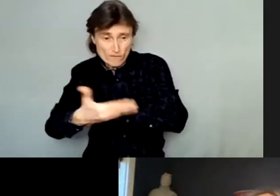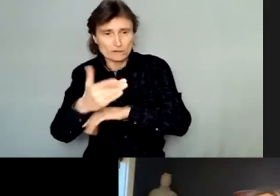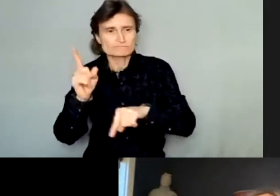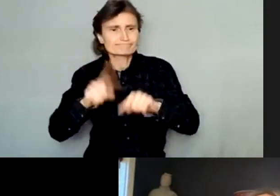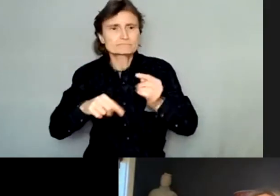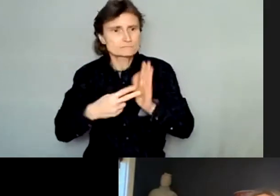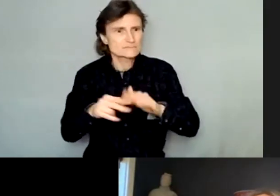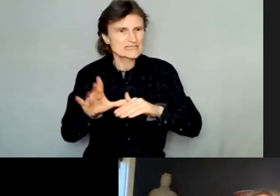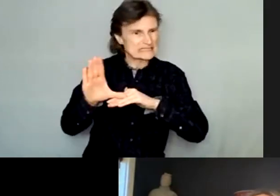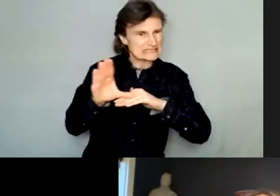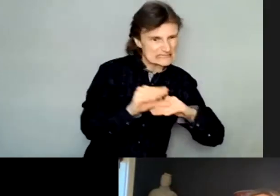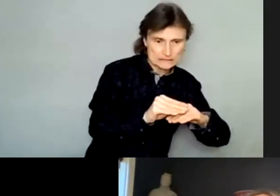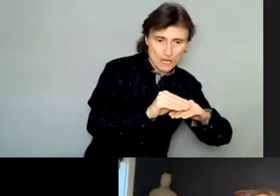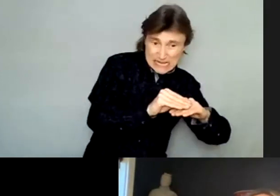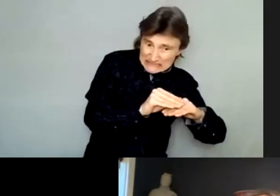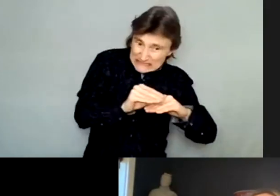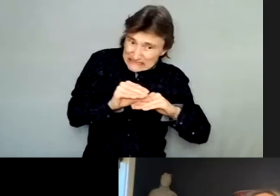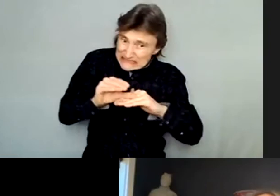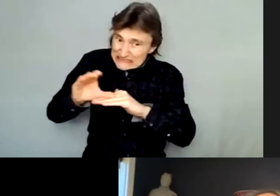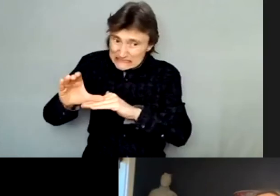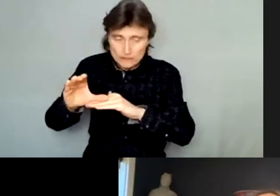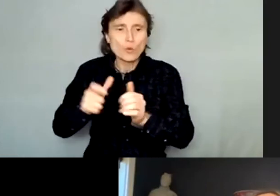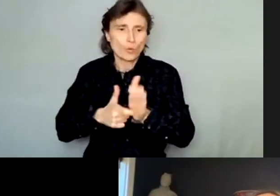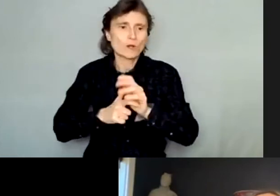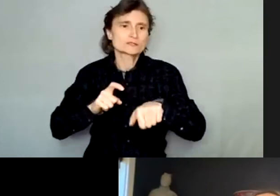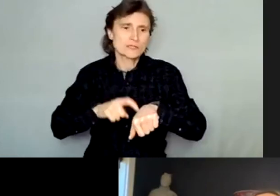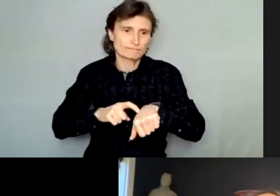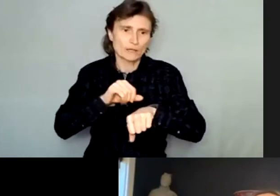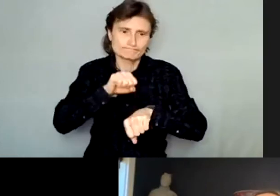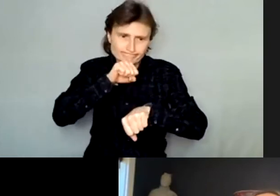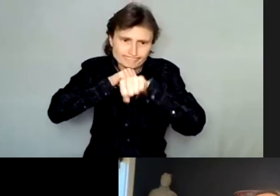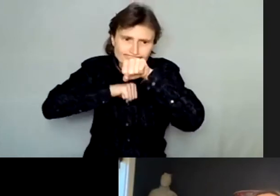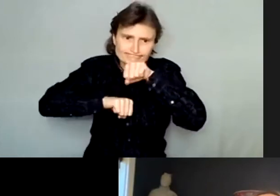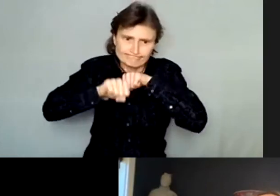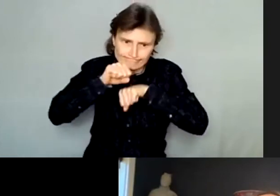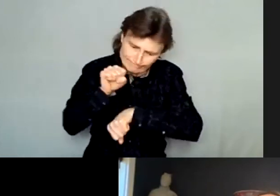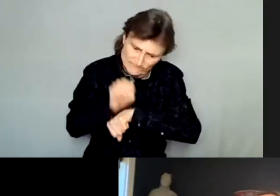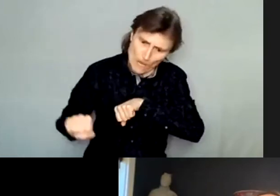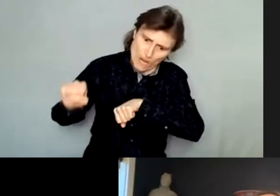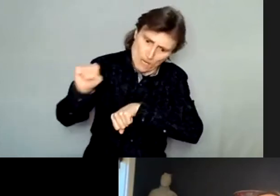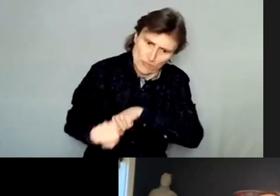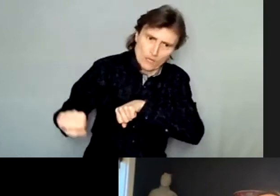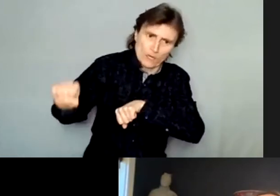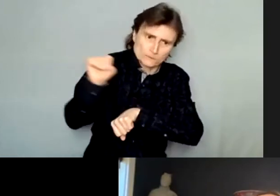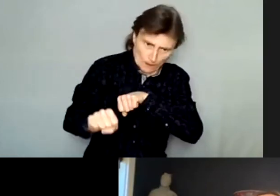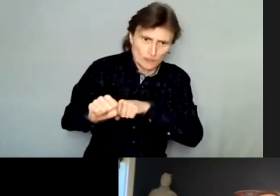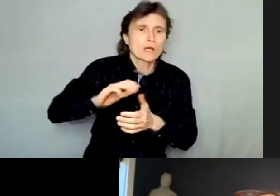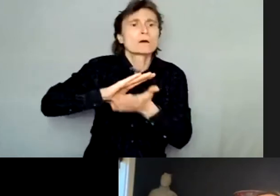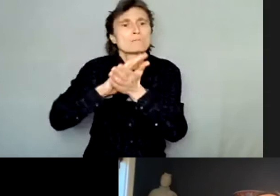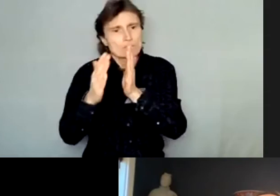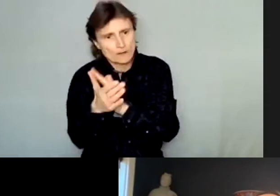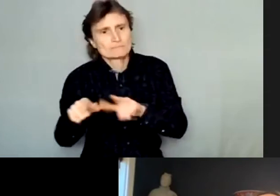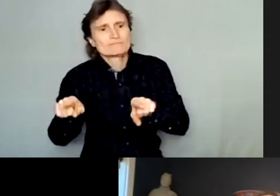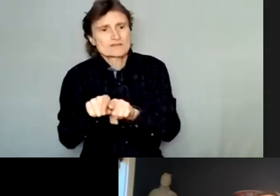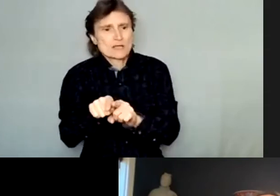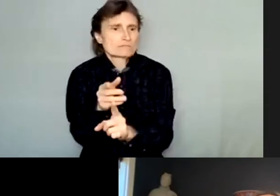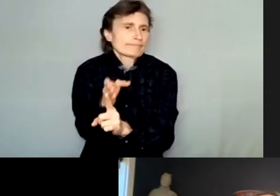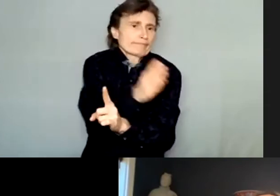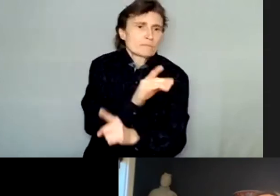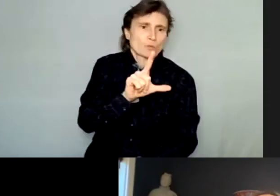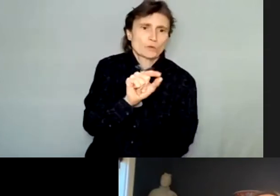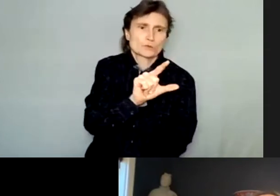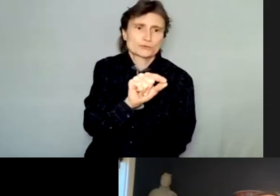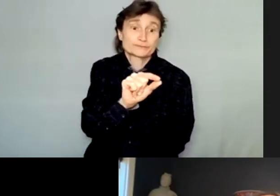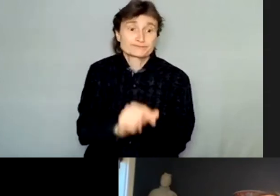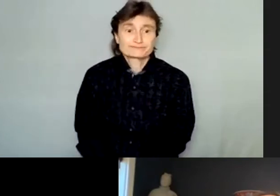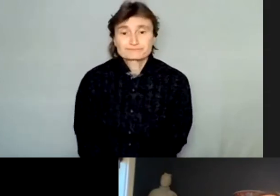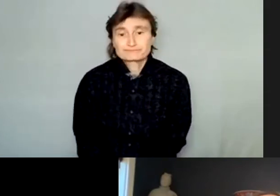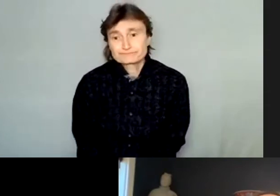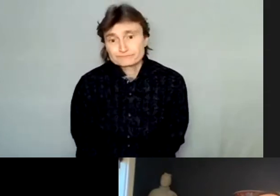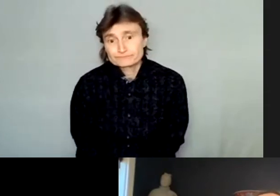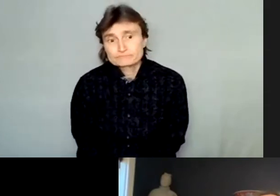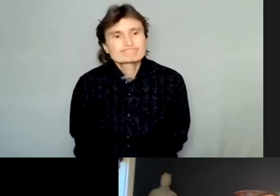And it is really important that I think we talk about our work, look to supporting our